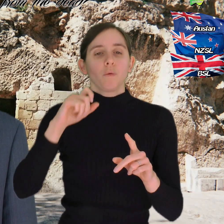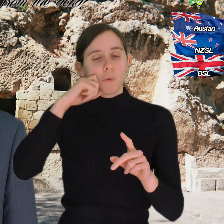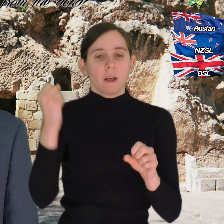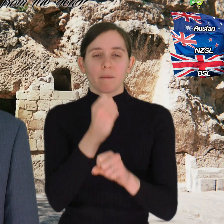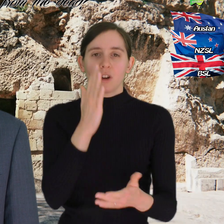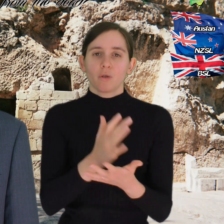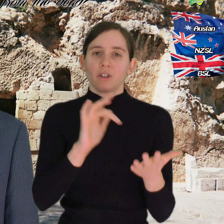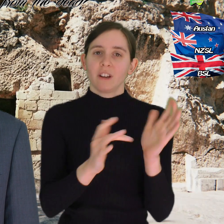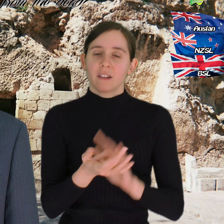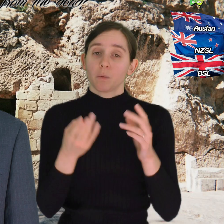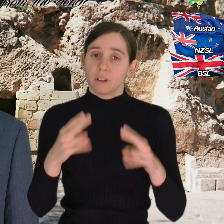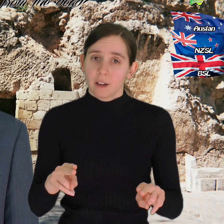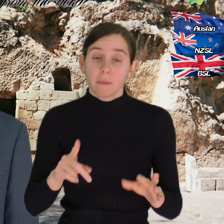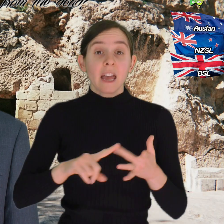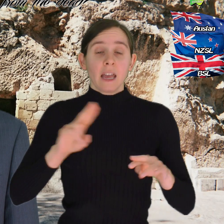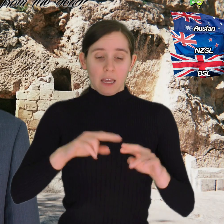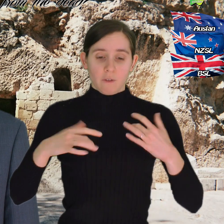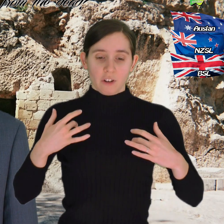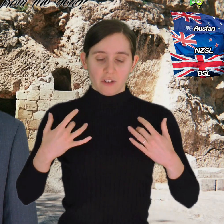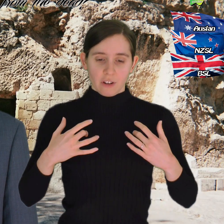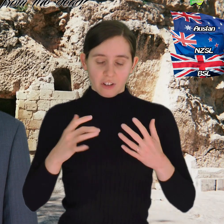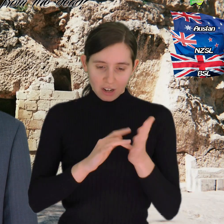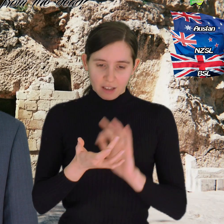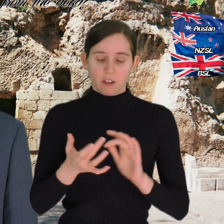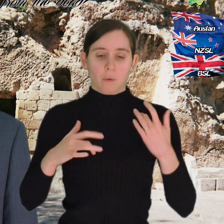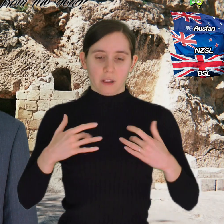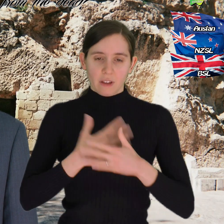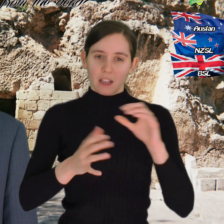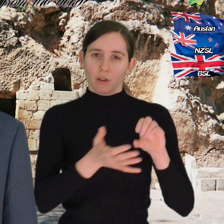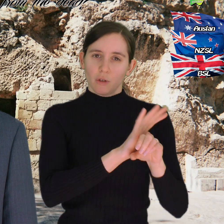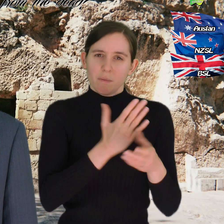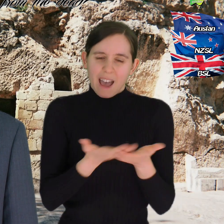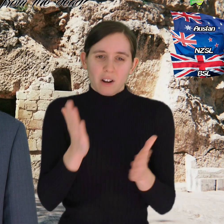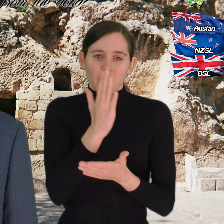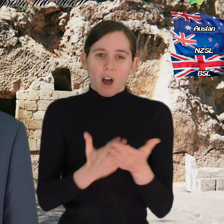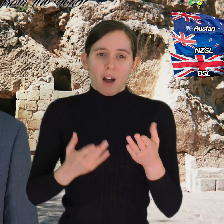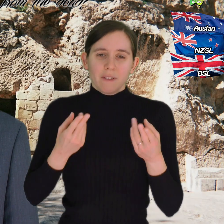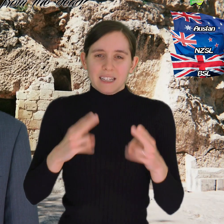If He was alive in the tomb, how could a half-dead man get up, walk,